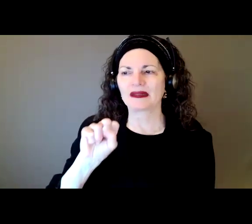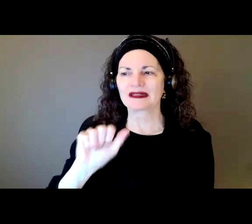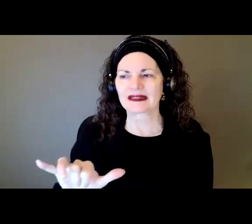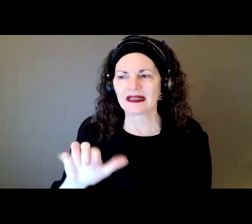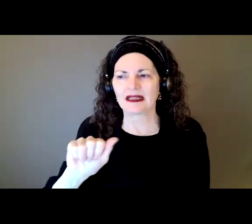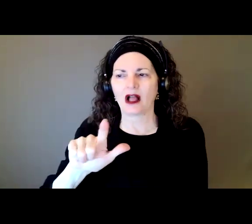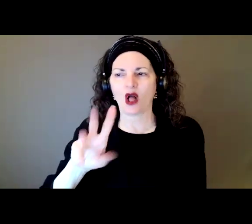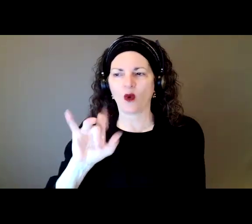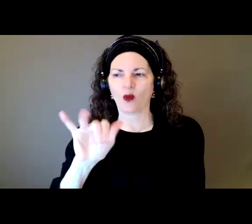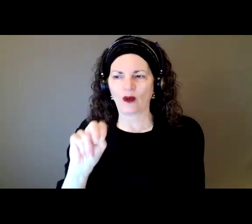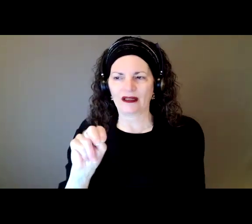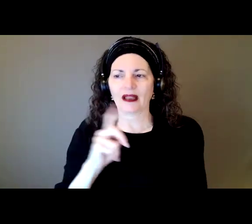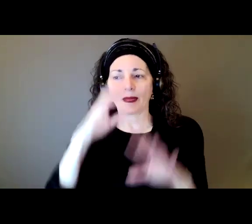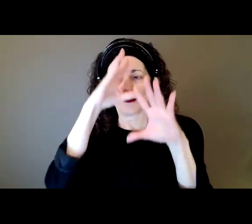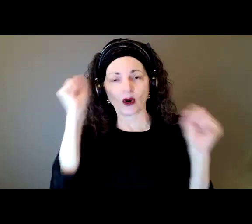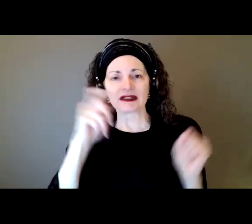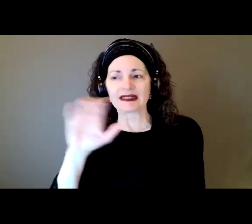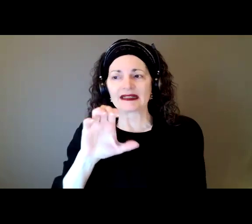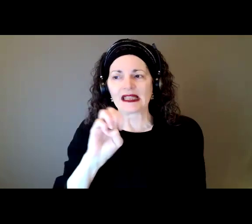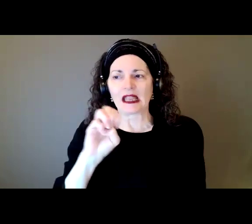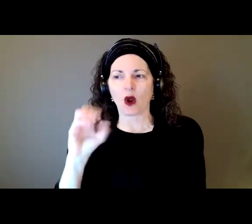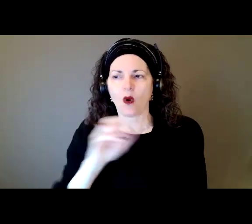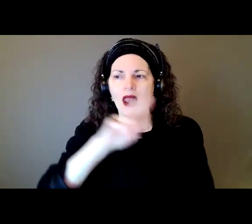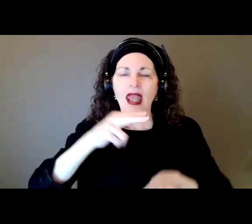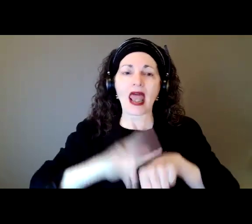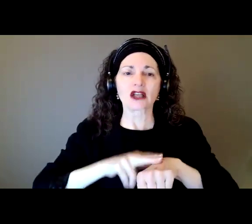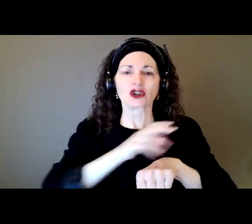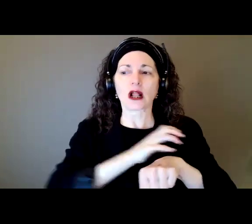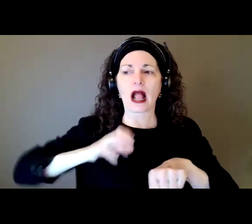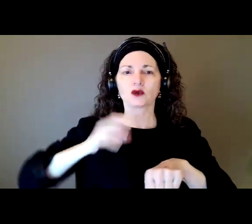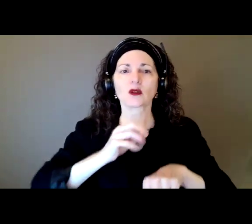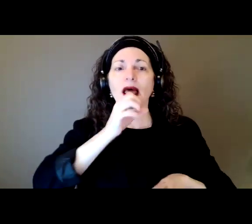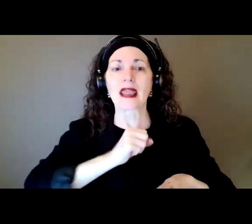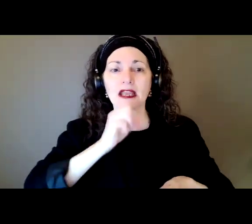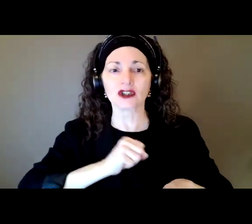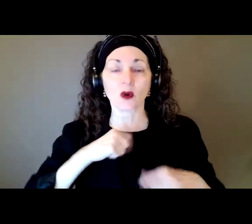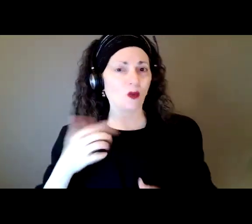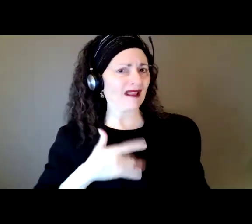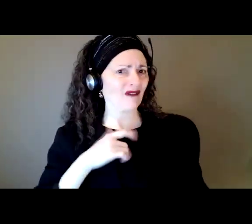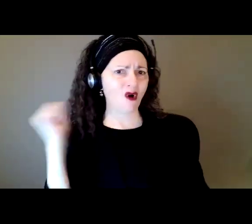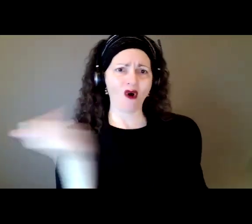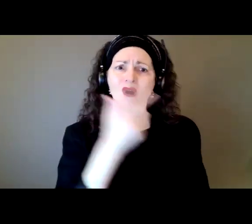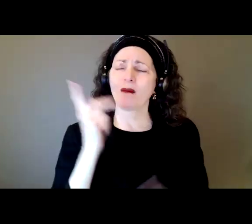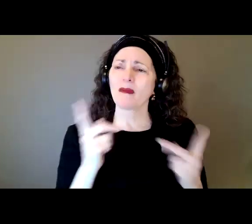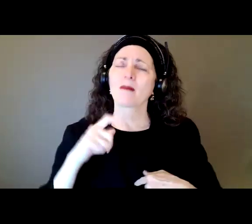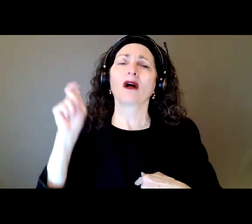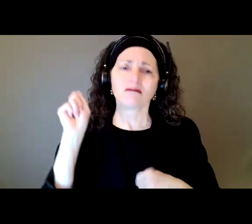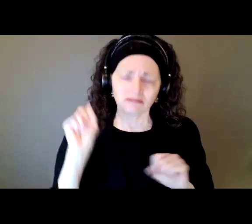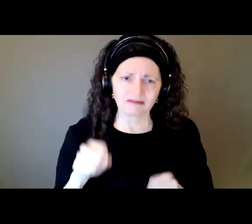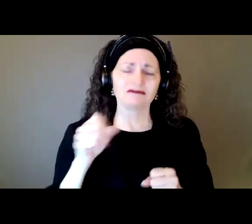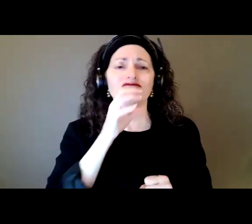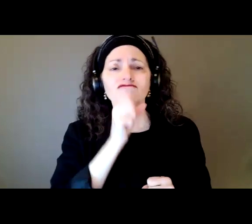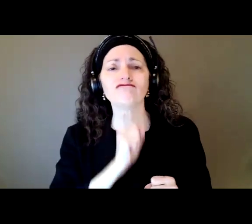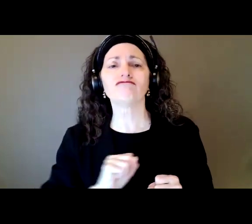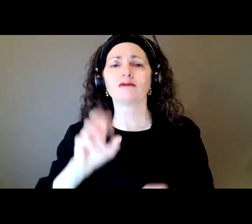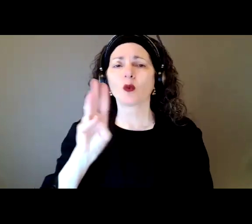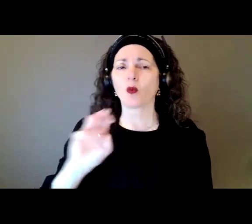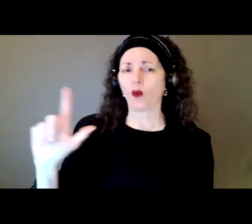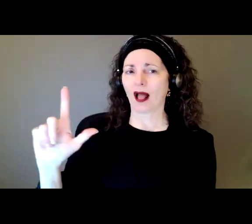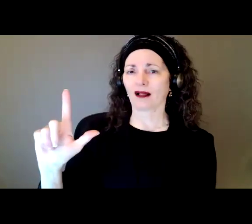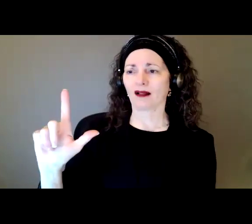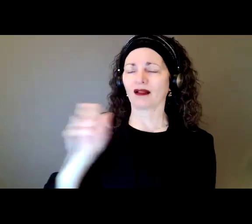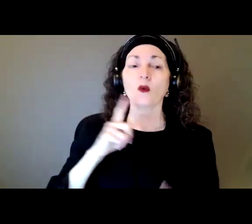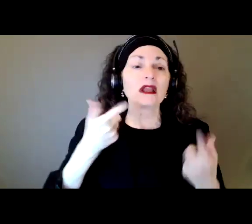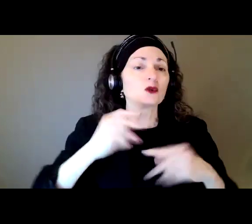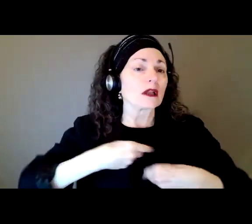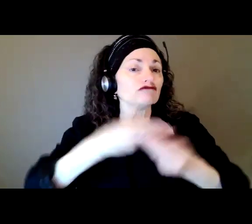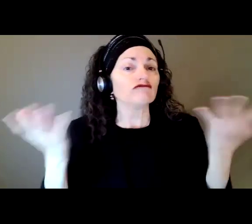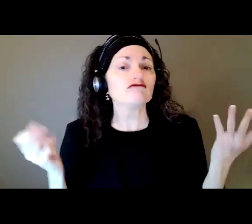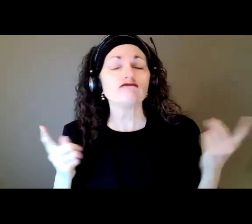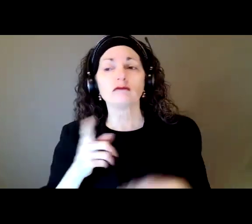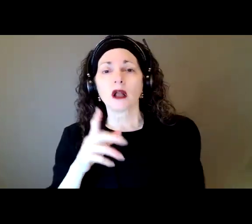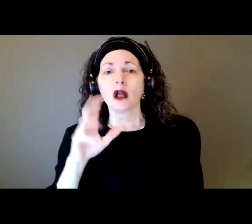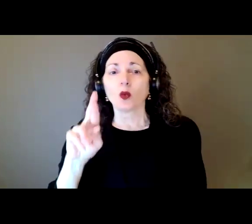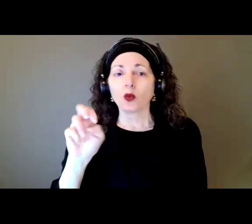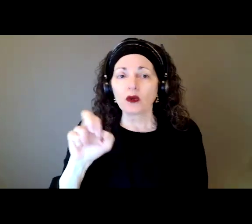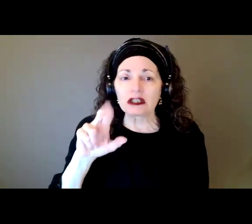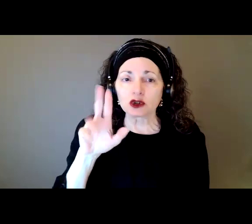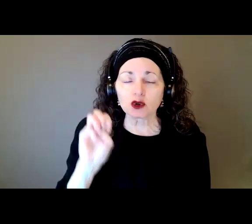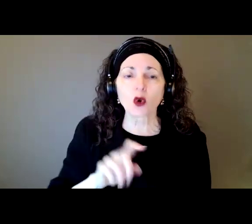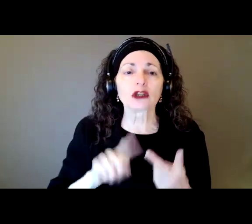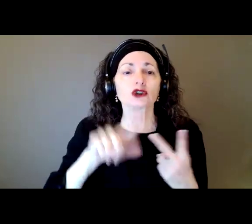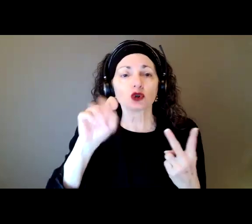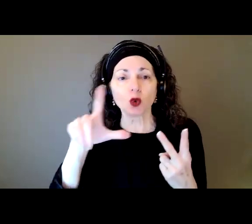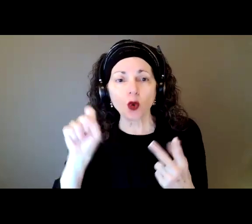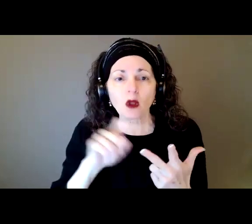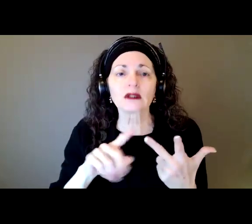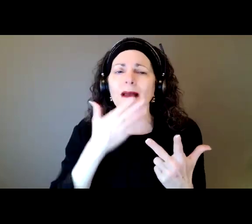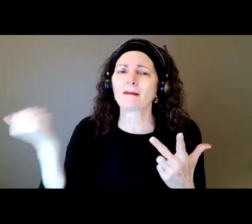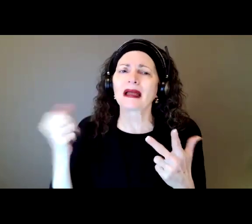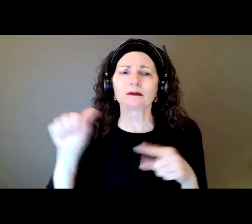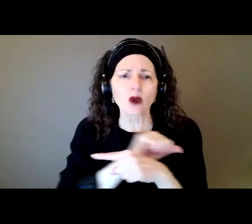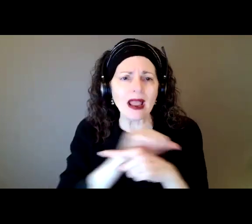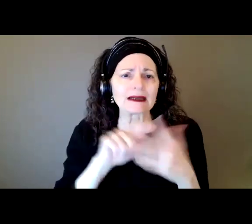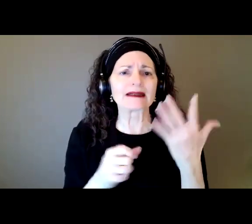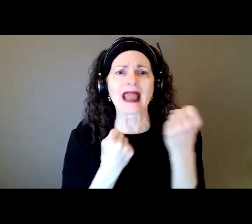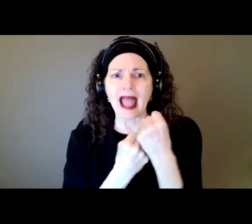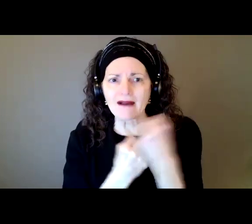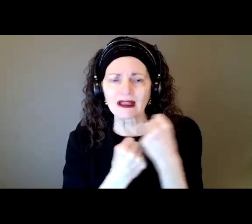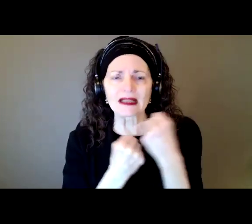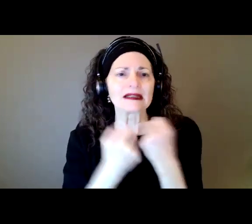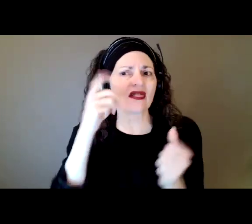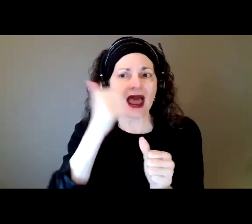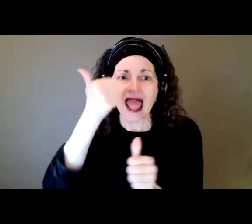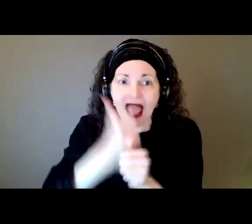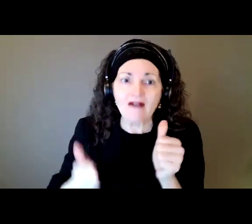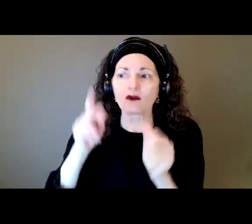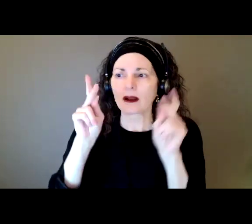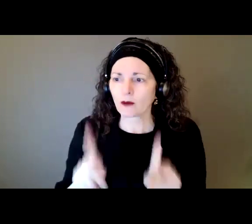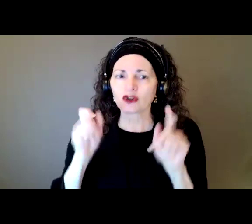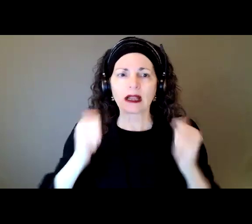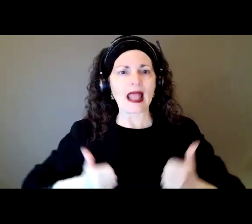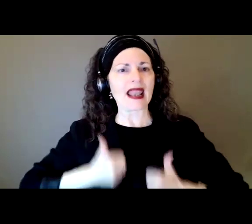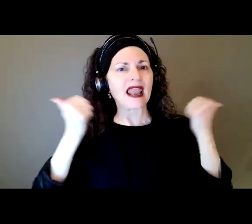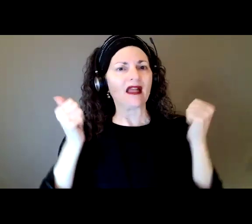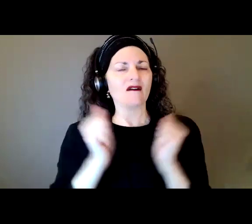At NCOA, we believe every person deserves to age well. For nearly 75 years, we have worked to deliver the resources, tools, best practices, and advocacy our nation needs to ensure every person can live and age with health and financial security.